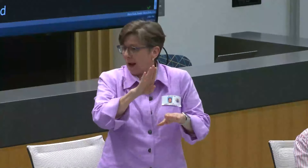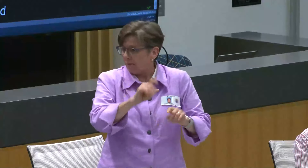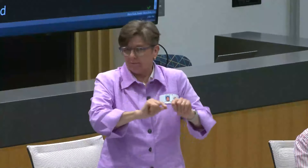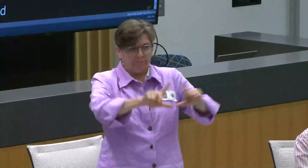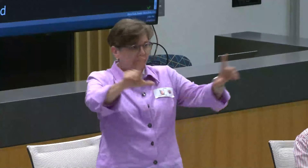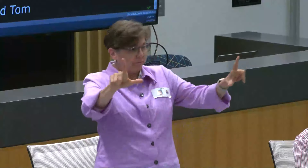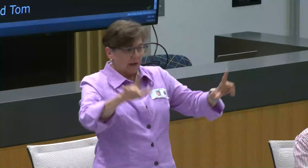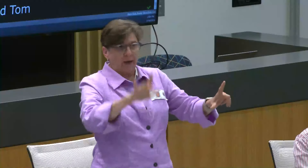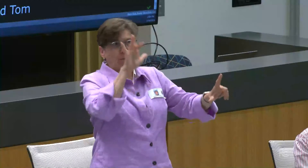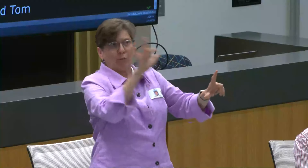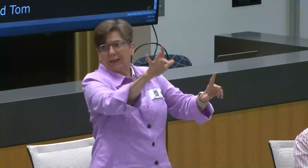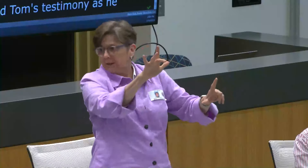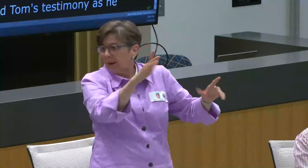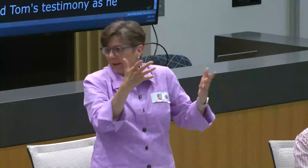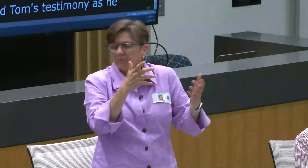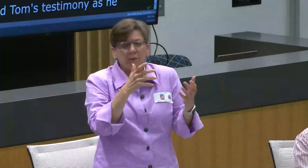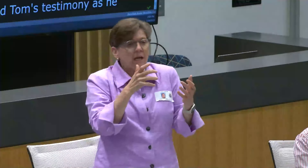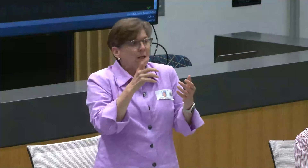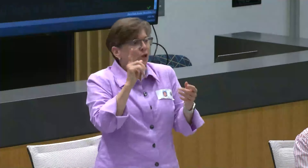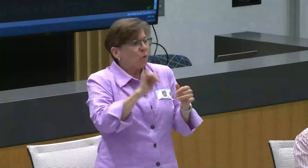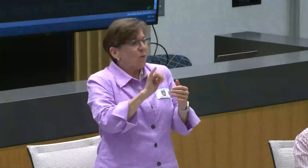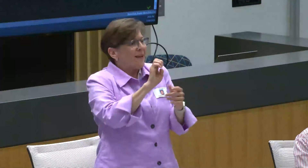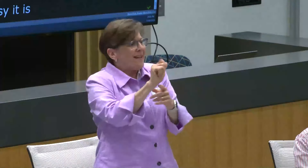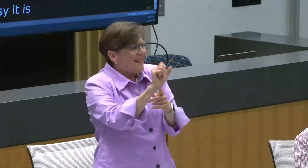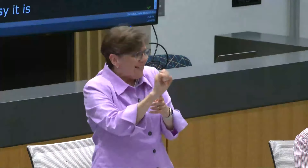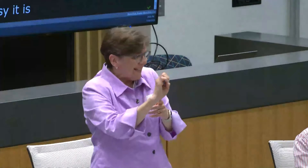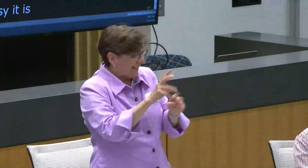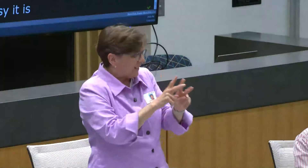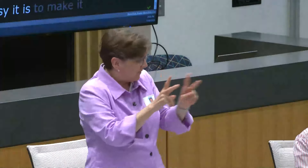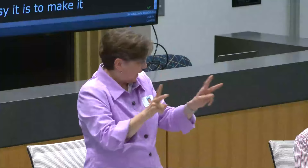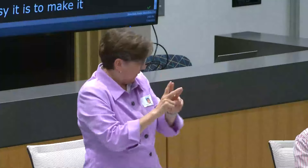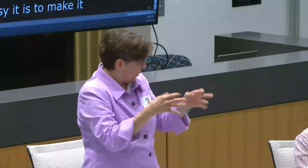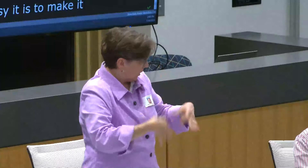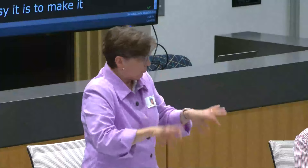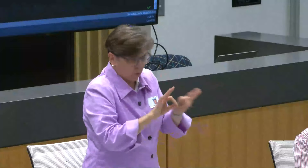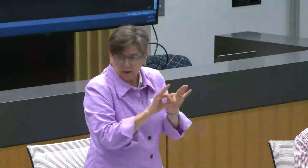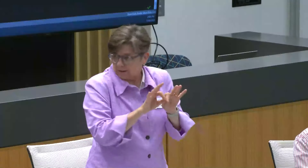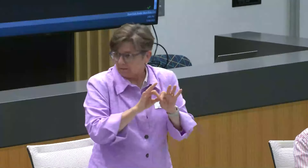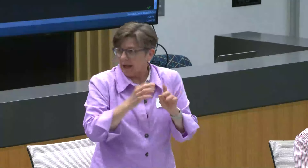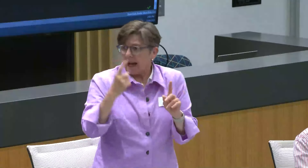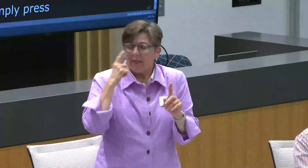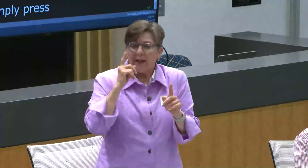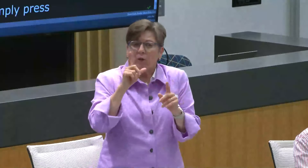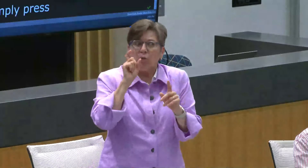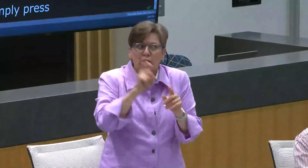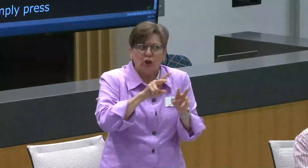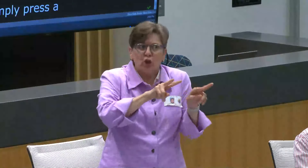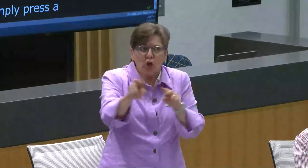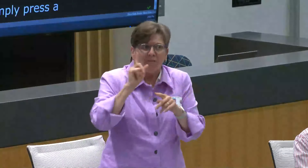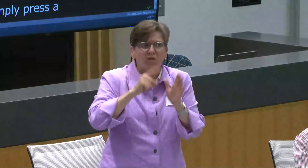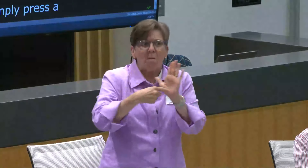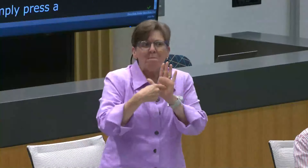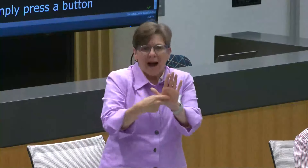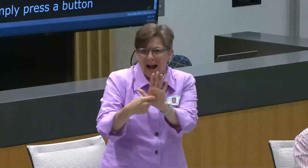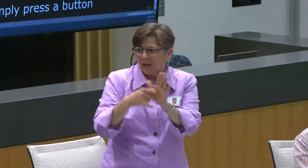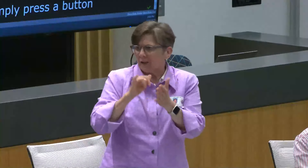SECONDLY, YES, INDEED THERE ARE SOME SENIOR CITIZENS WHO MAY STRUGGLE A BIT. I DO COMMEND TOM'S TESTIMONY